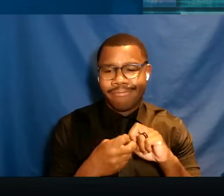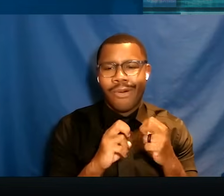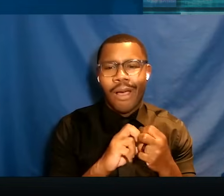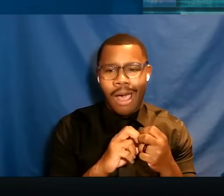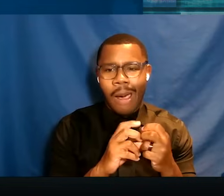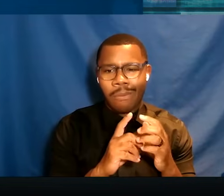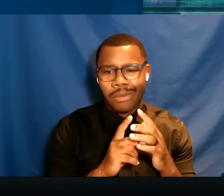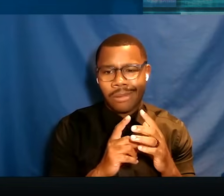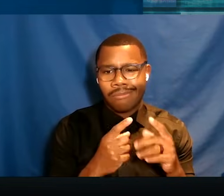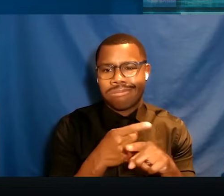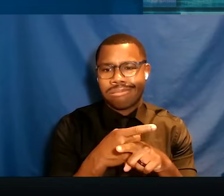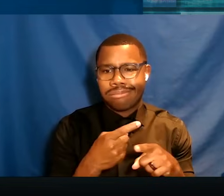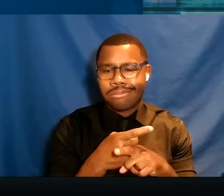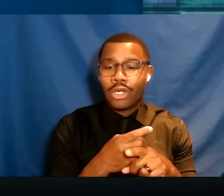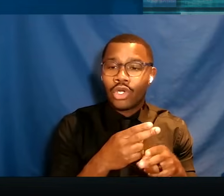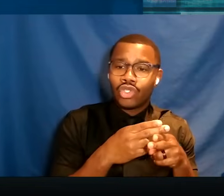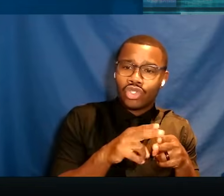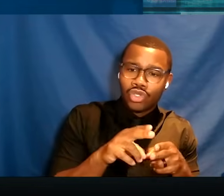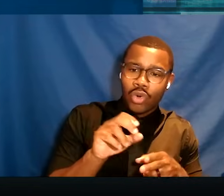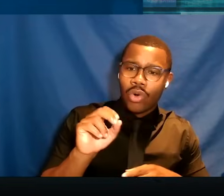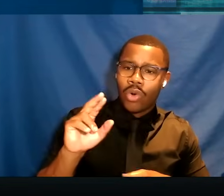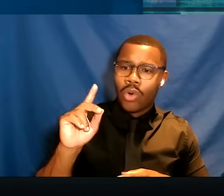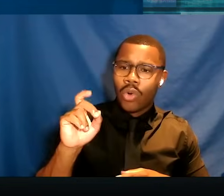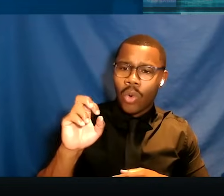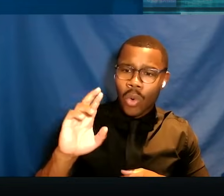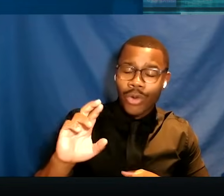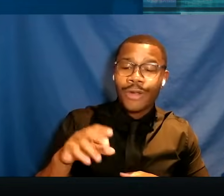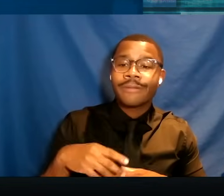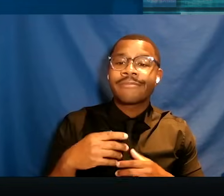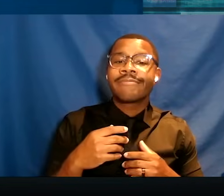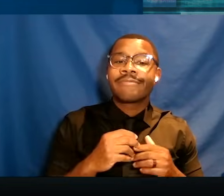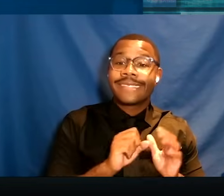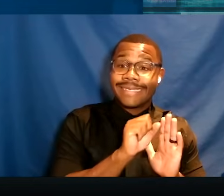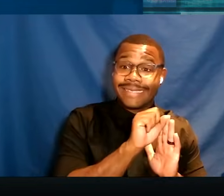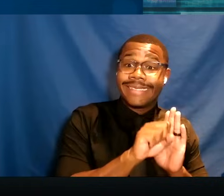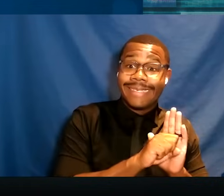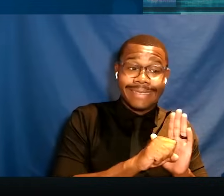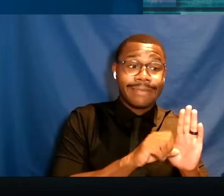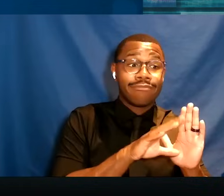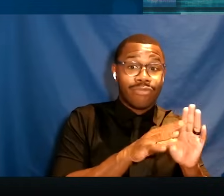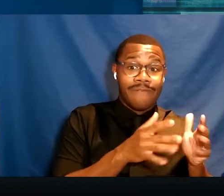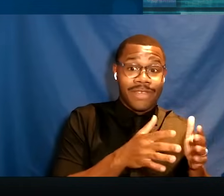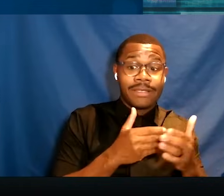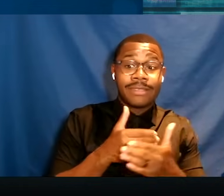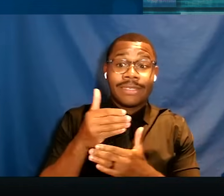very short orders, very long, you know, hiatuses between seasons, et cetera. And so that was one of the priorities